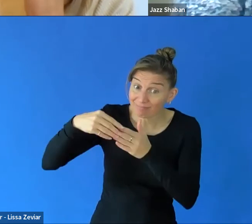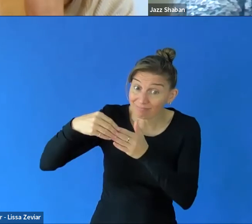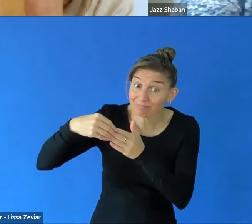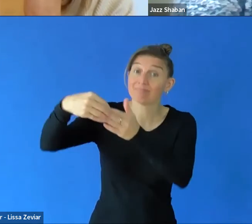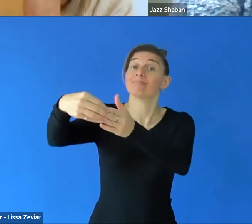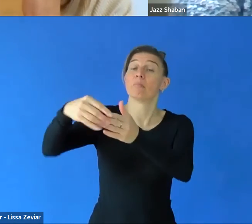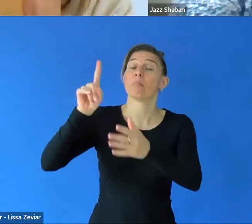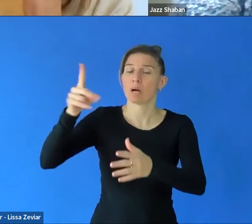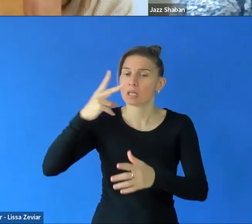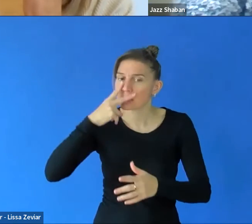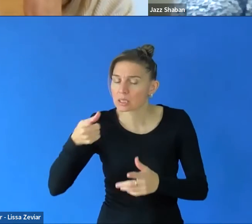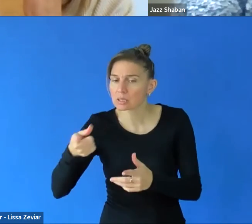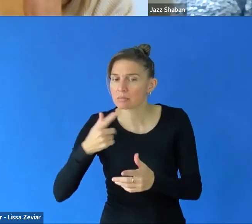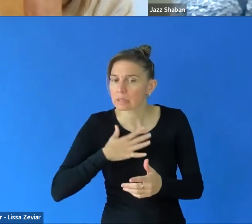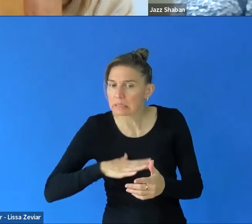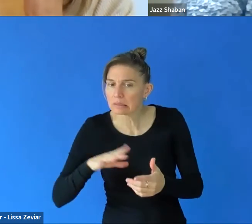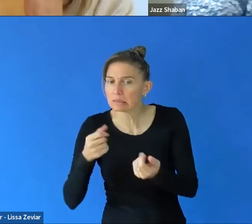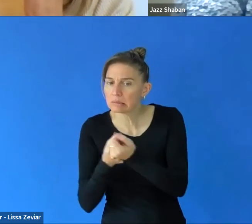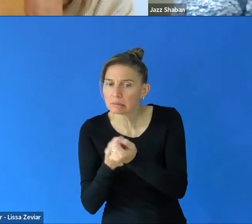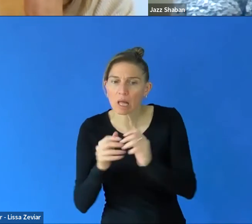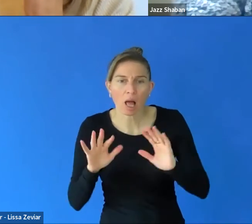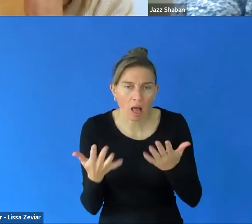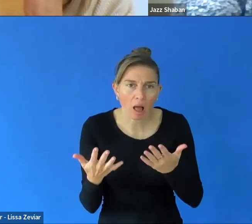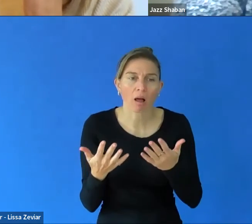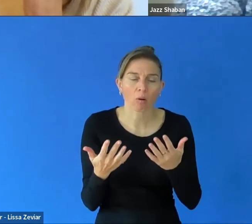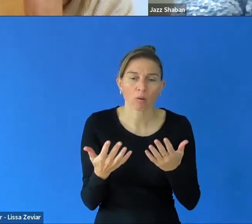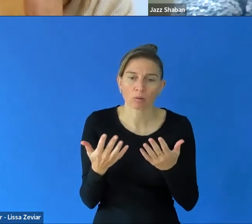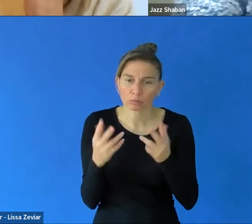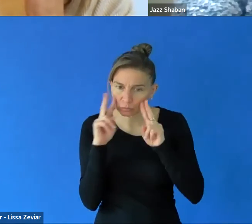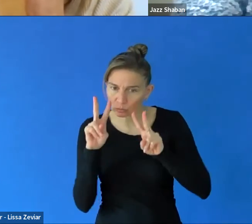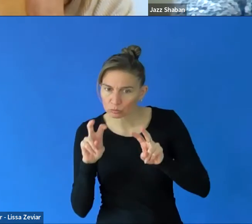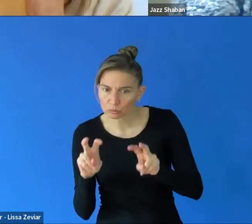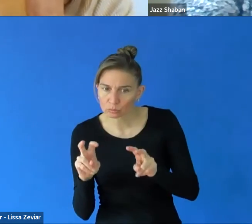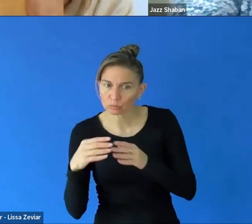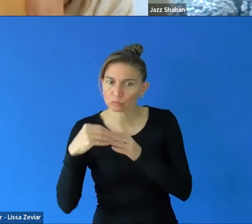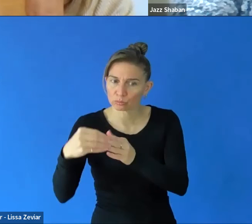And what it is they need. And want to do in the processes.